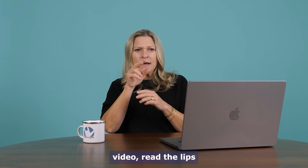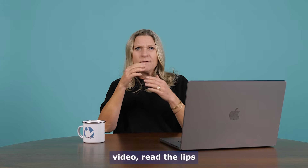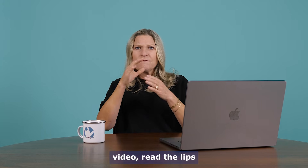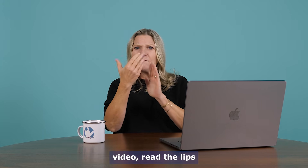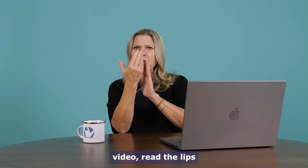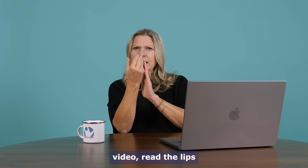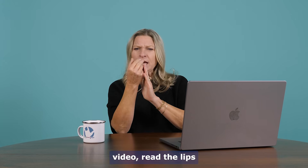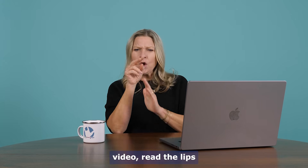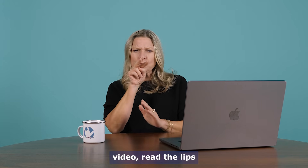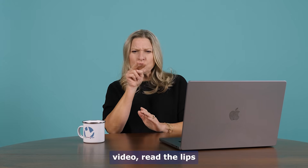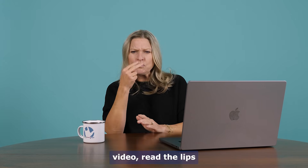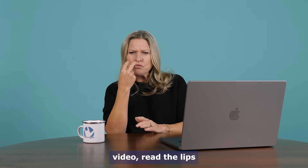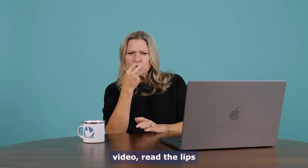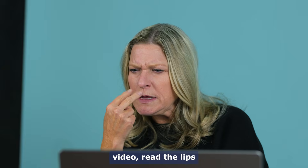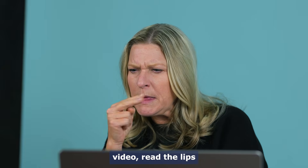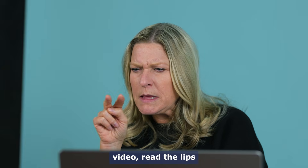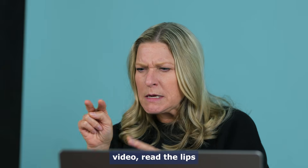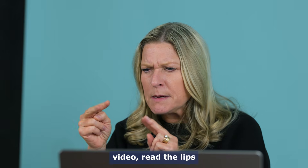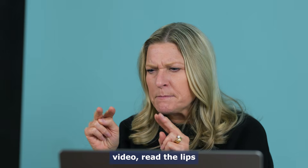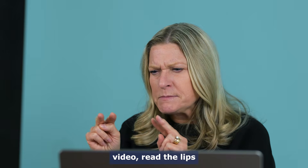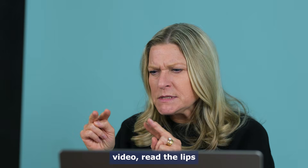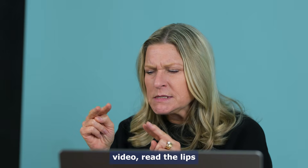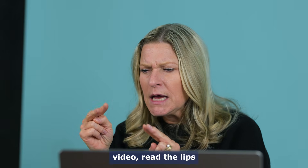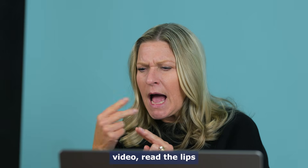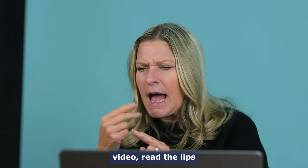video, read the lips